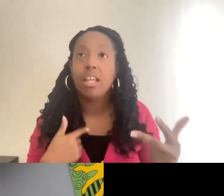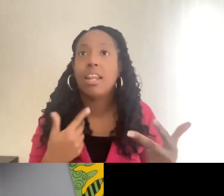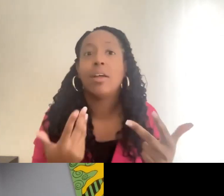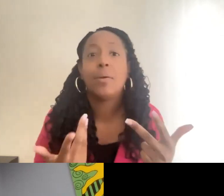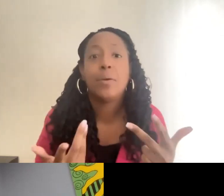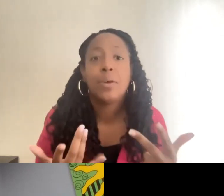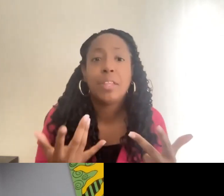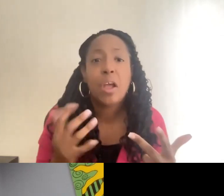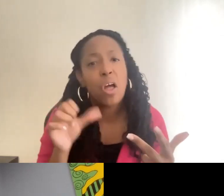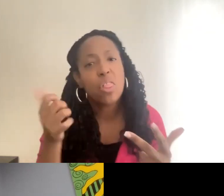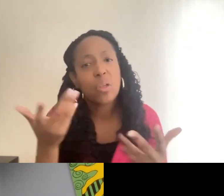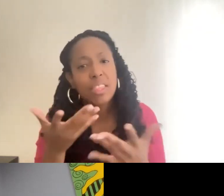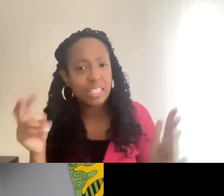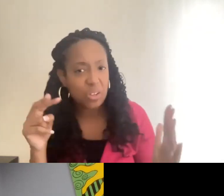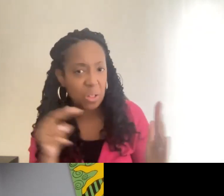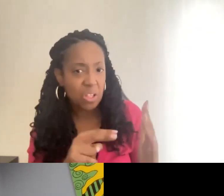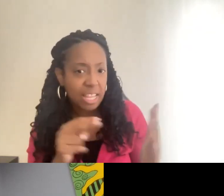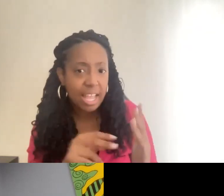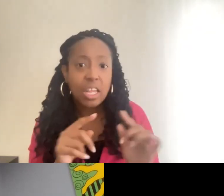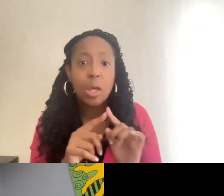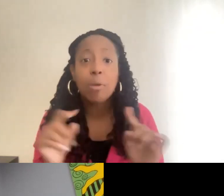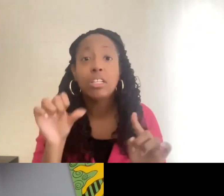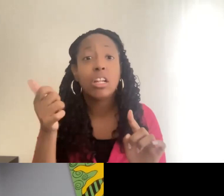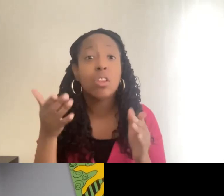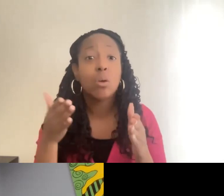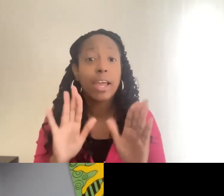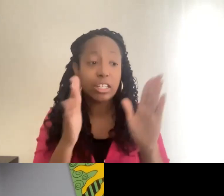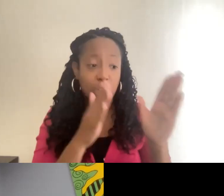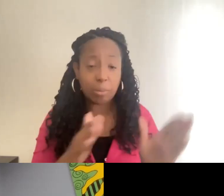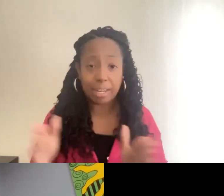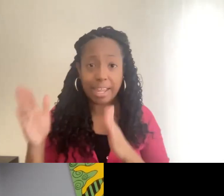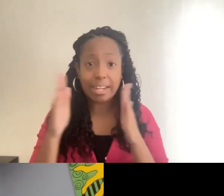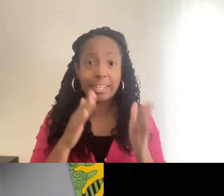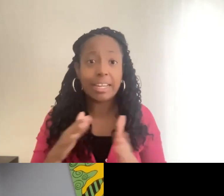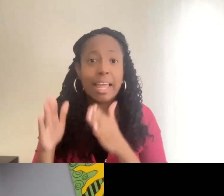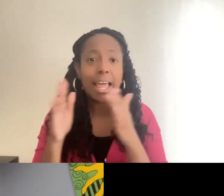look at and we can do for you and another way to plan some of this out I'll give another tool